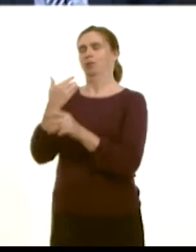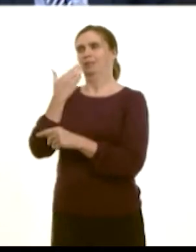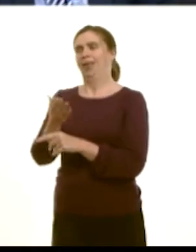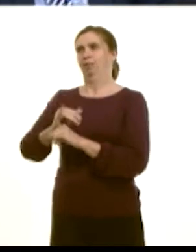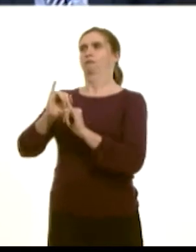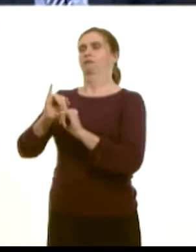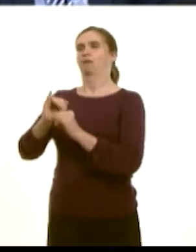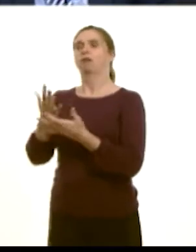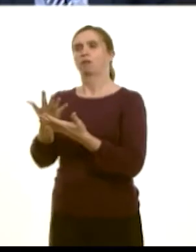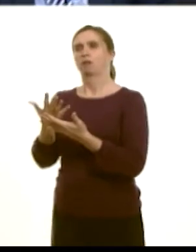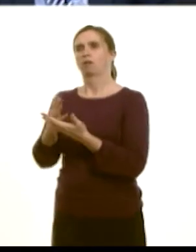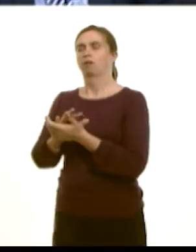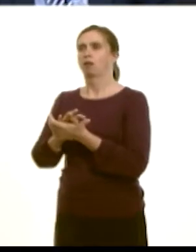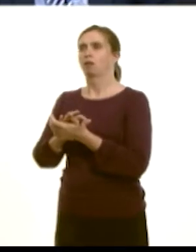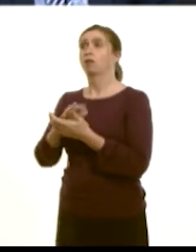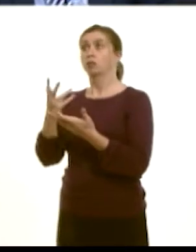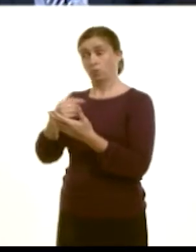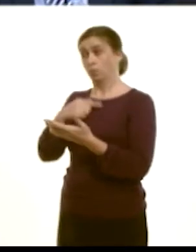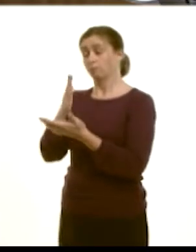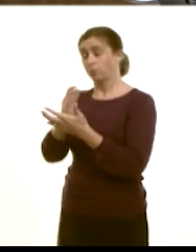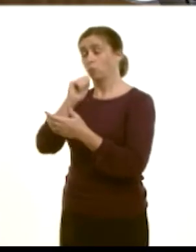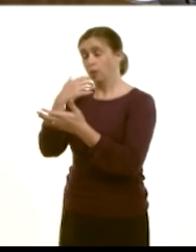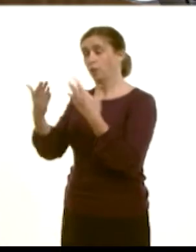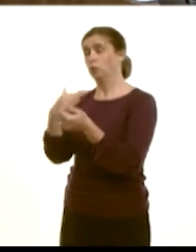to be resolved, but we are confident that they are being resolved. Andrew R.T.